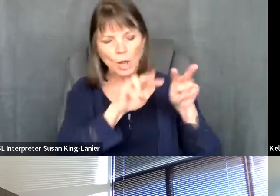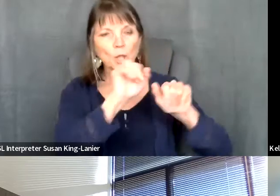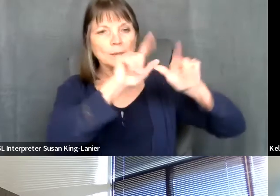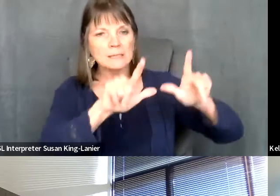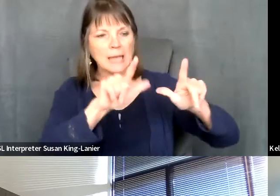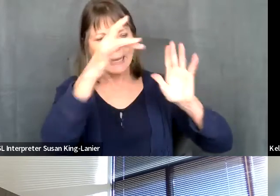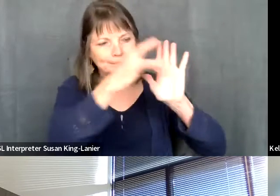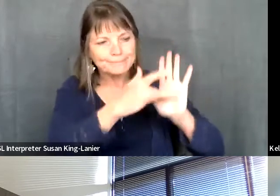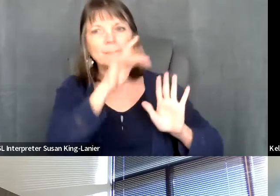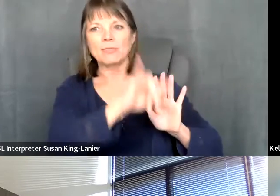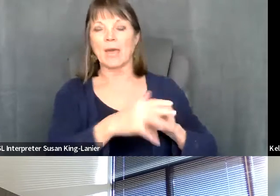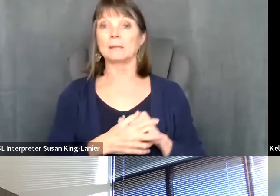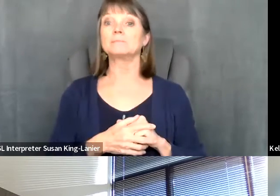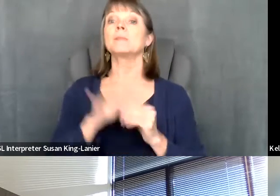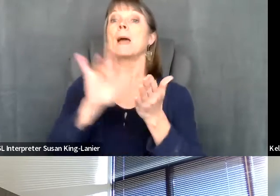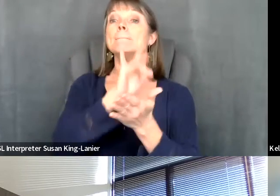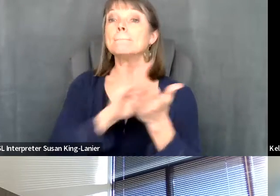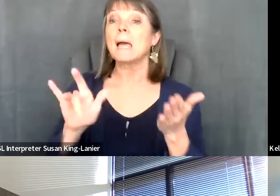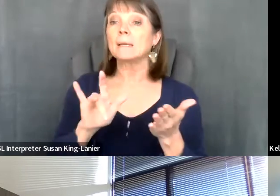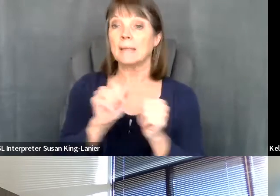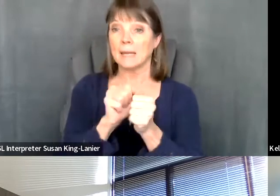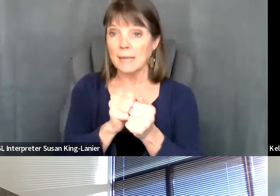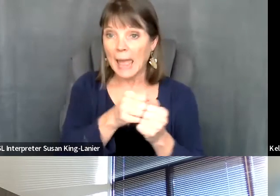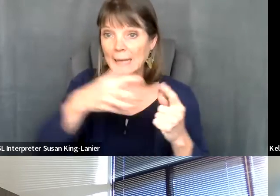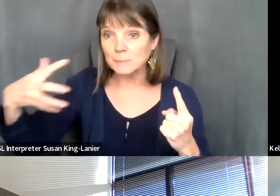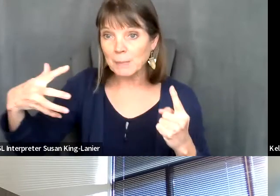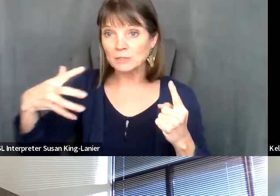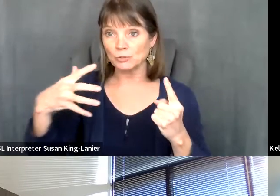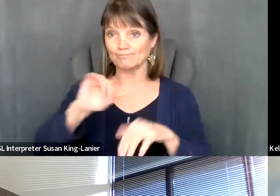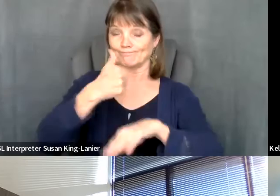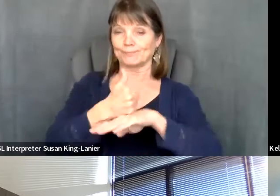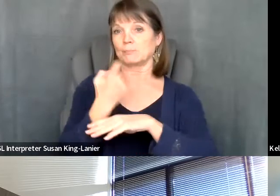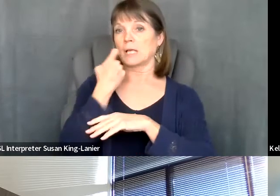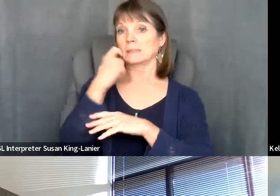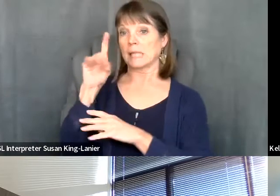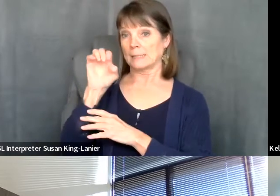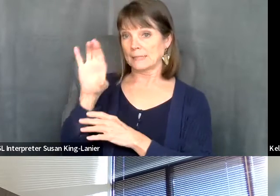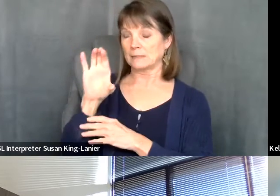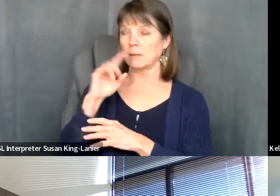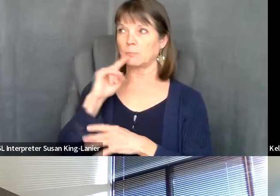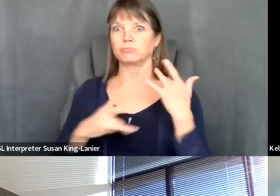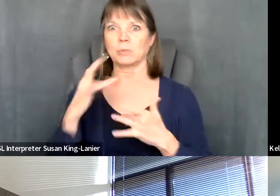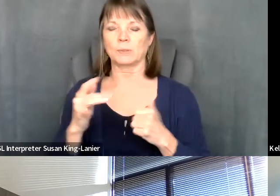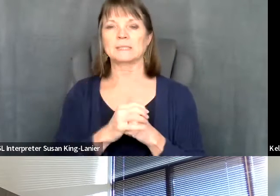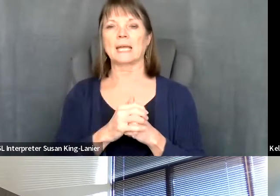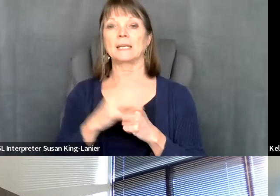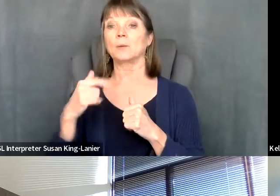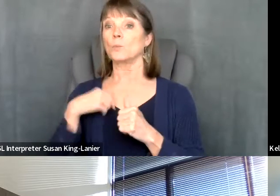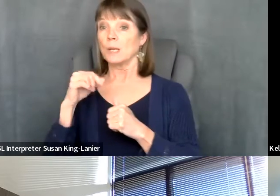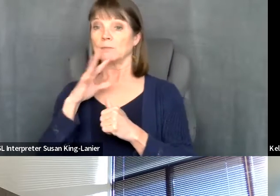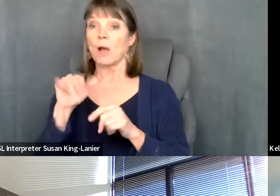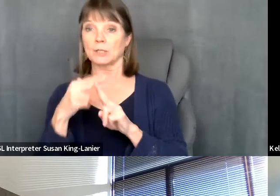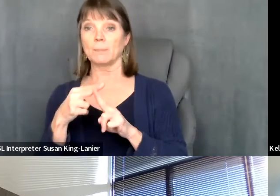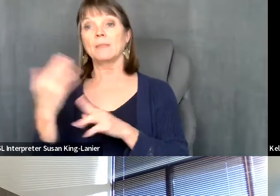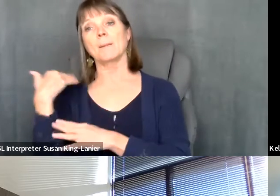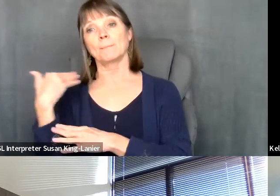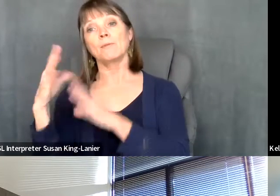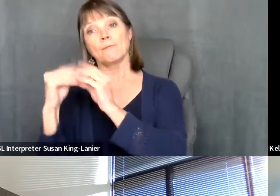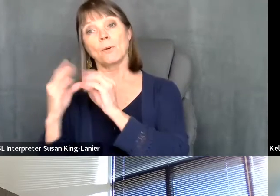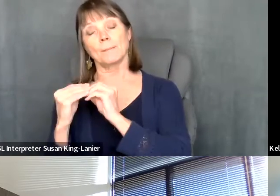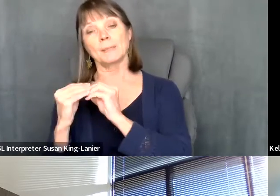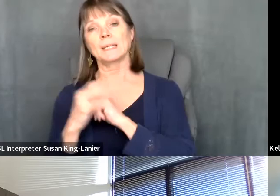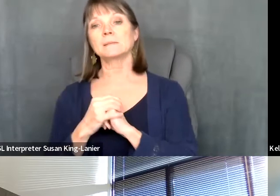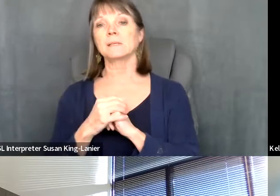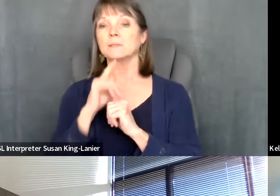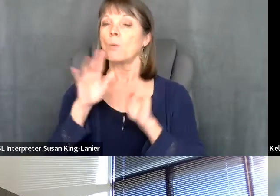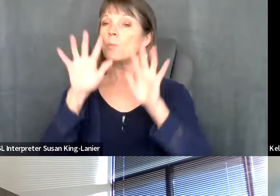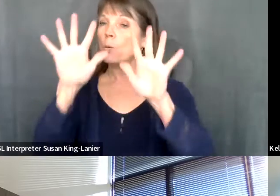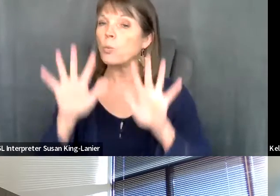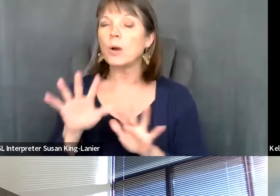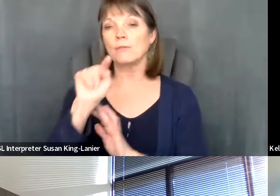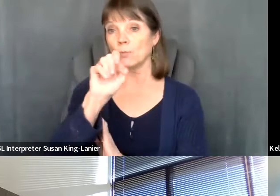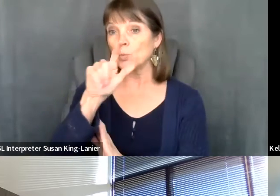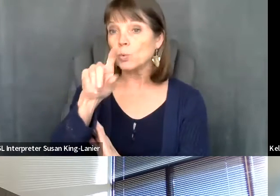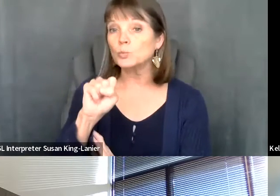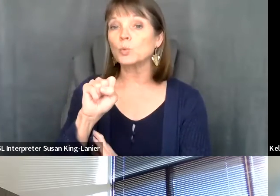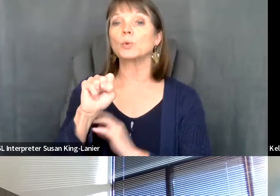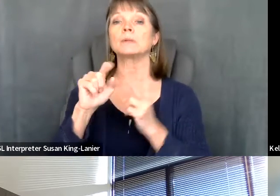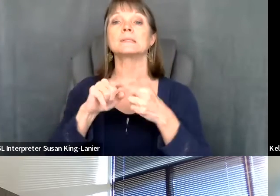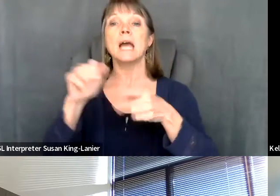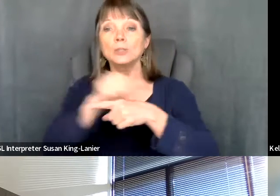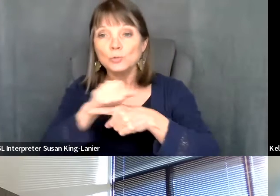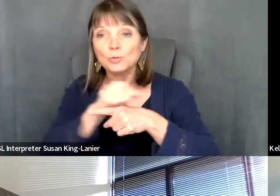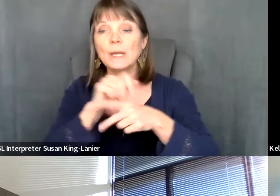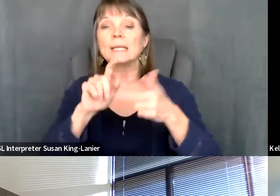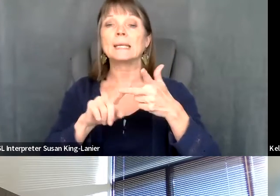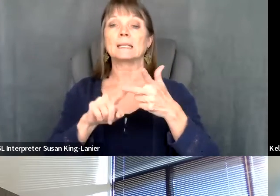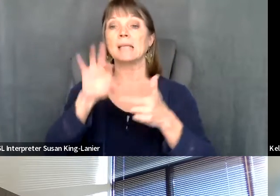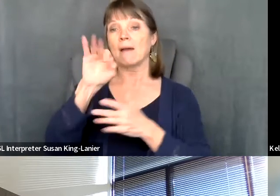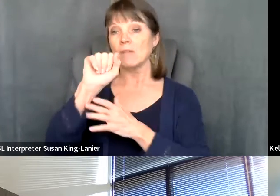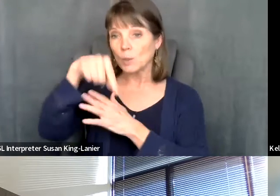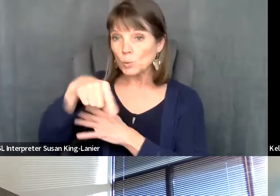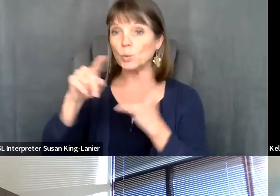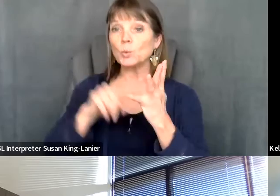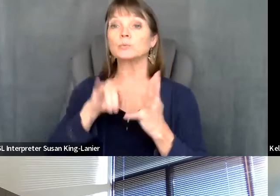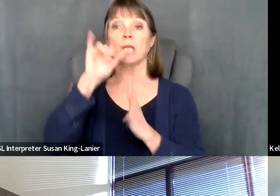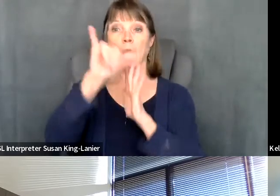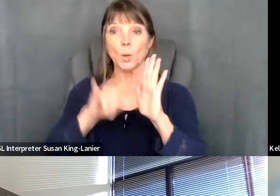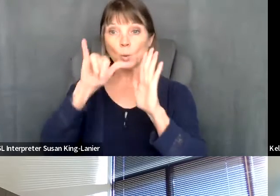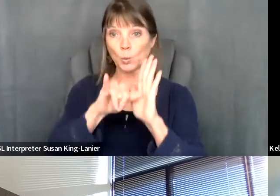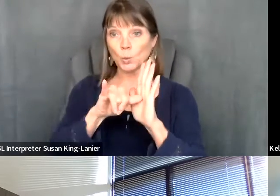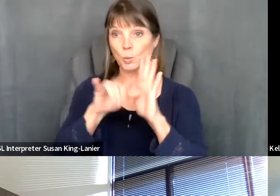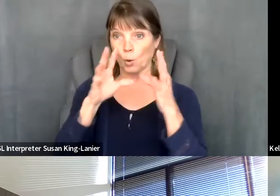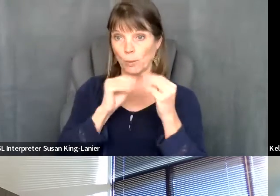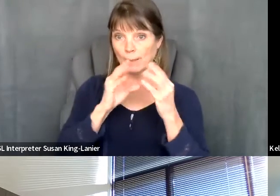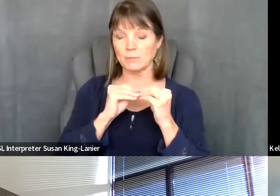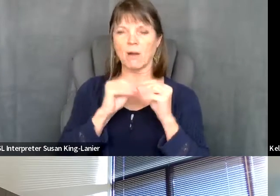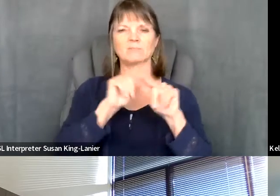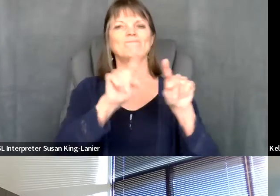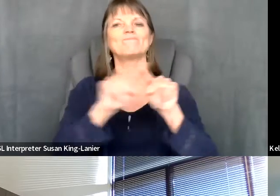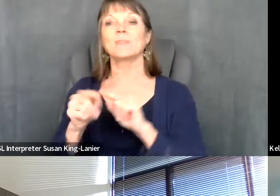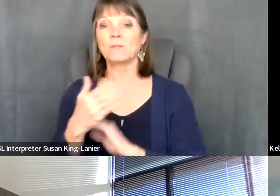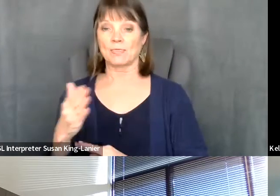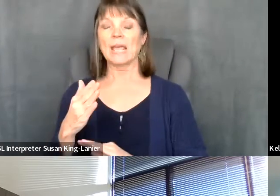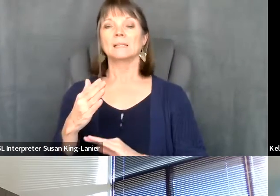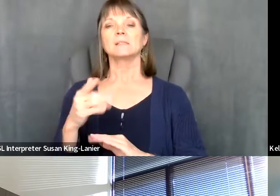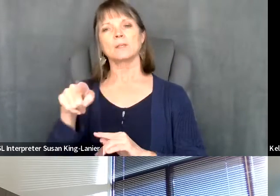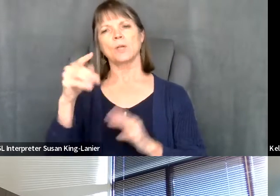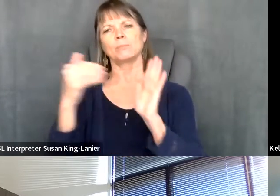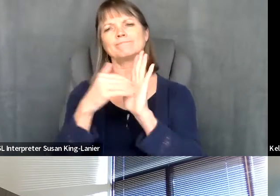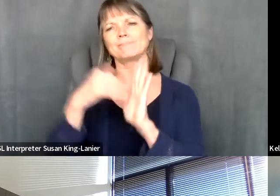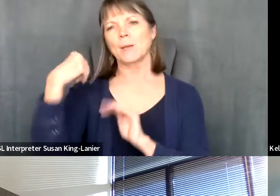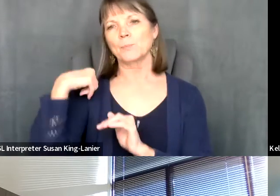Kelly Crosbie: Medicaid Extension Lunch on December purchase is incredibly exciting. We've shared and other side by side, and at our advisory groups, some of the wonderful um tools one pagers trainings at the queues, Youtube webinars on e-pass that our Medicaid team has put together so this is just a reminder of those next slide.